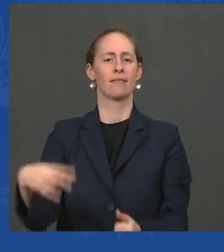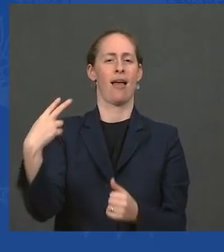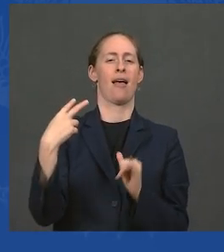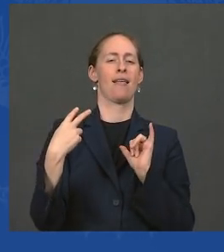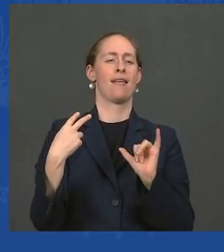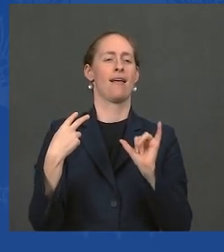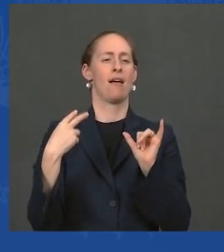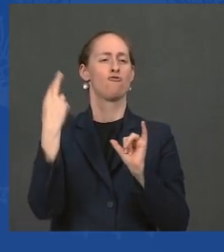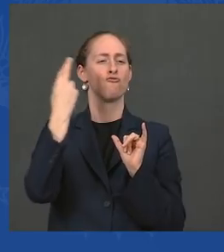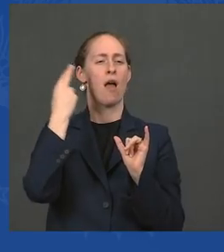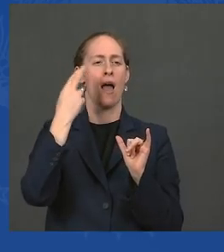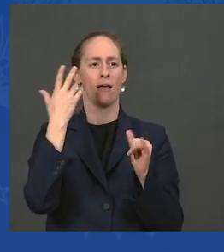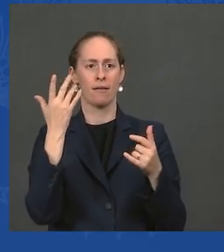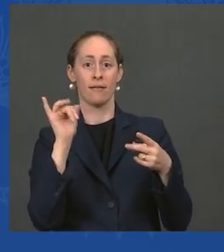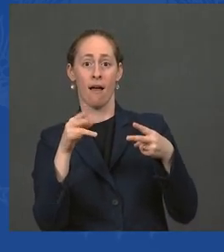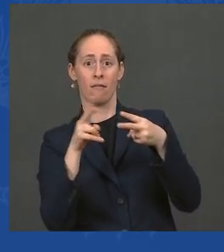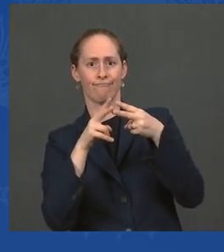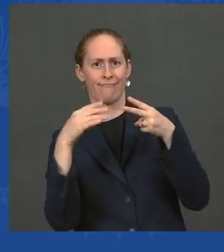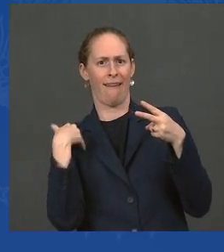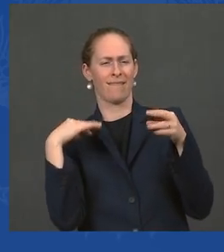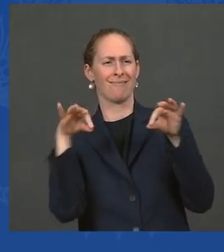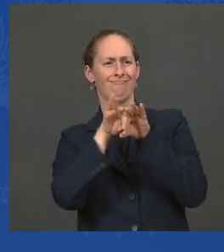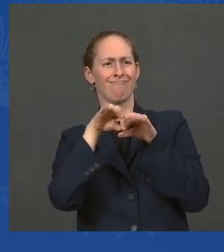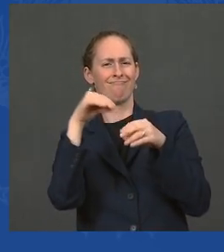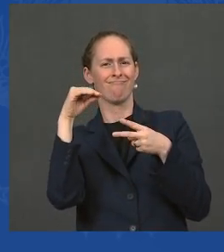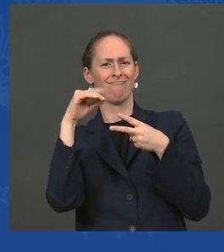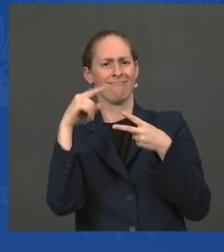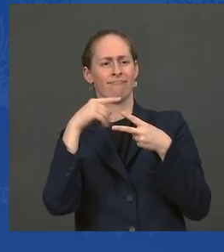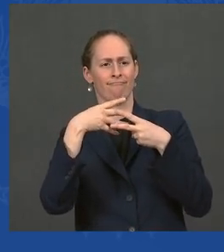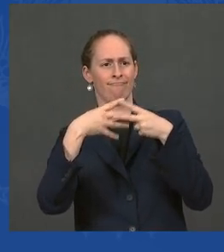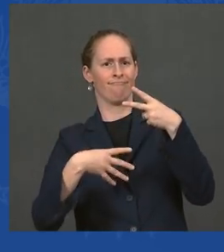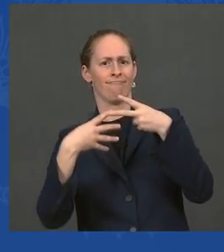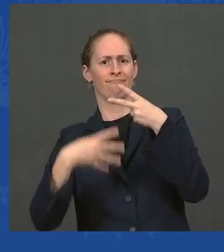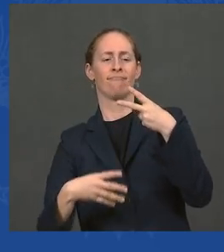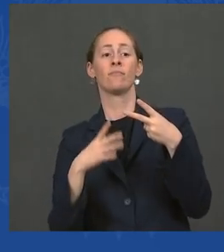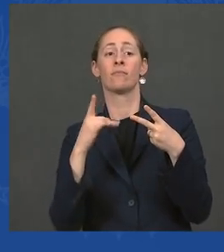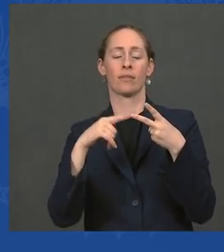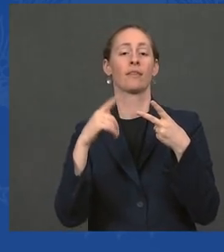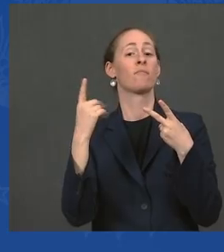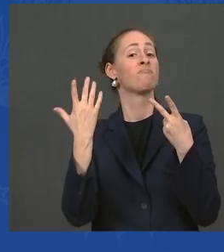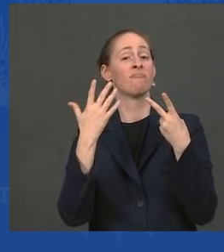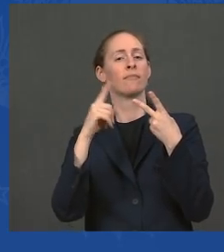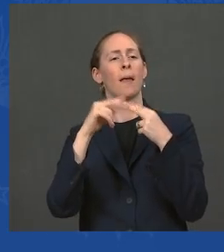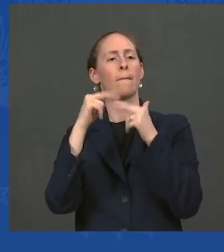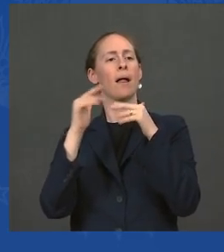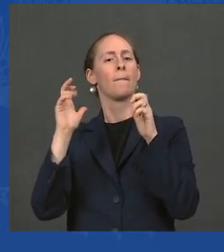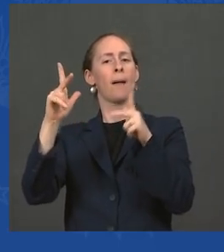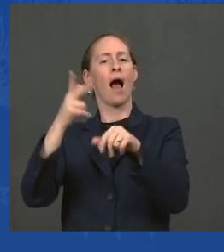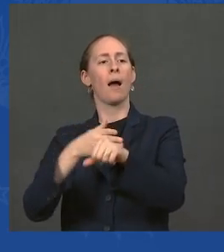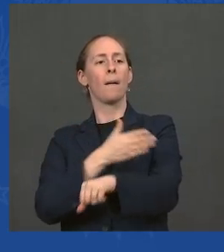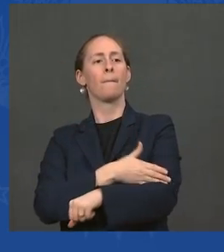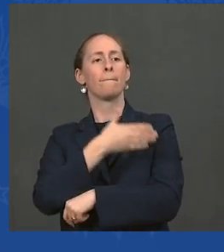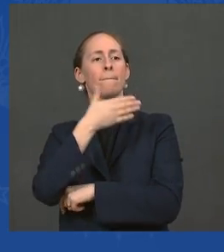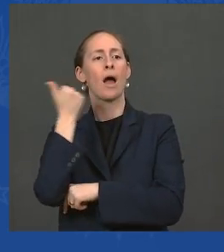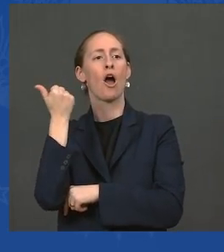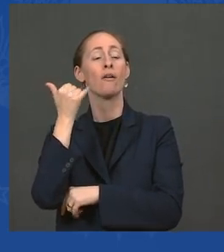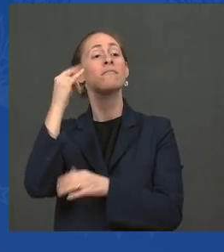You know, when I use the phrase "build back better," it's being used internationally now. I got the G7 -- the largest countries in the world --